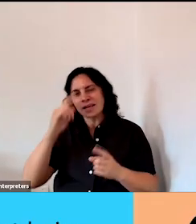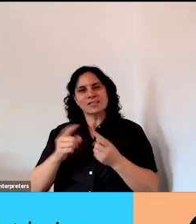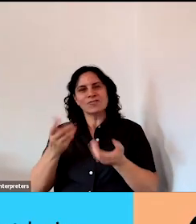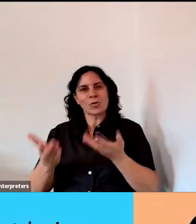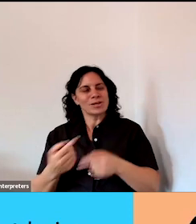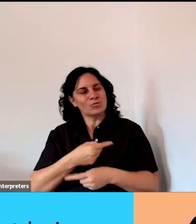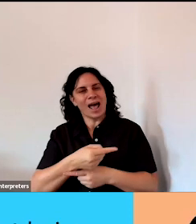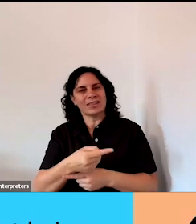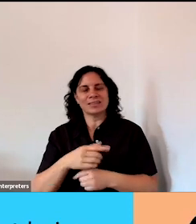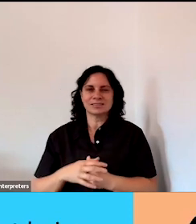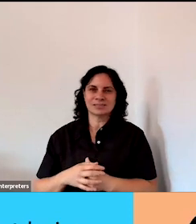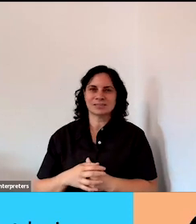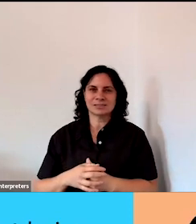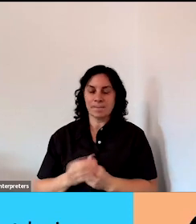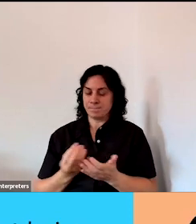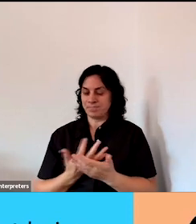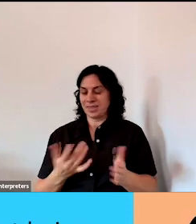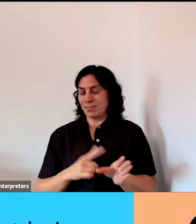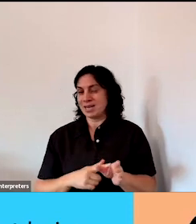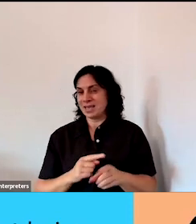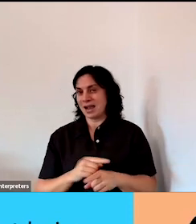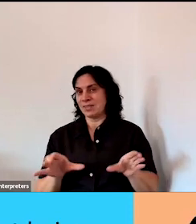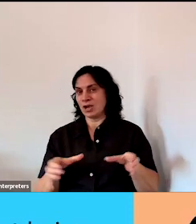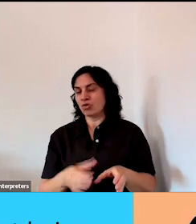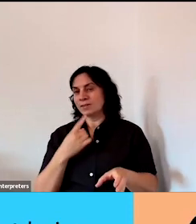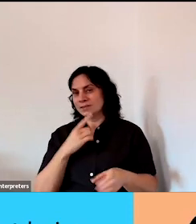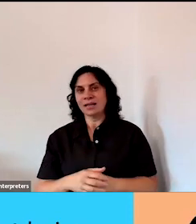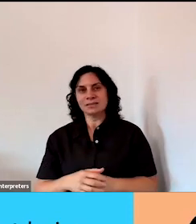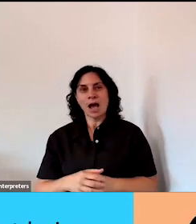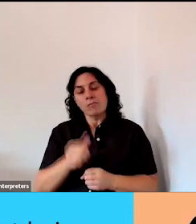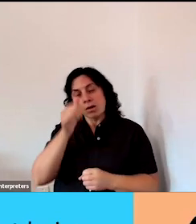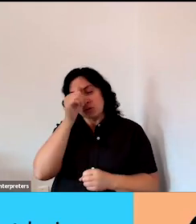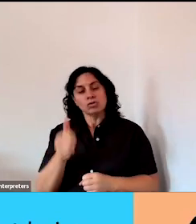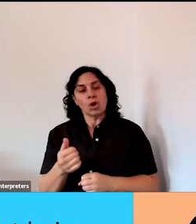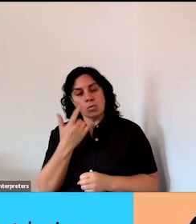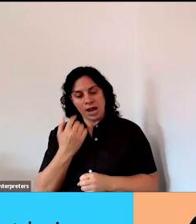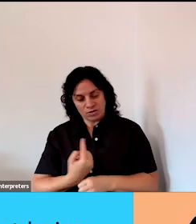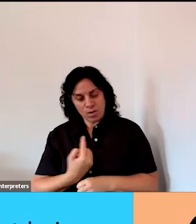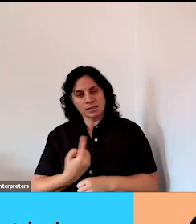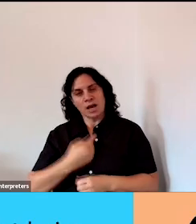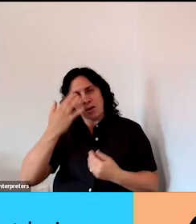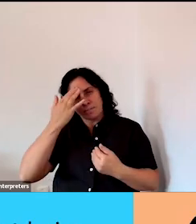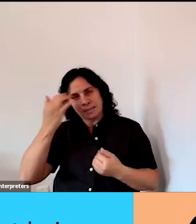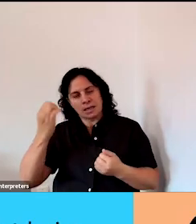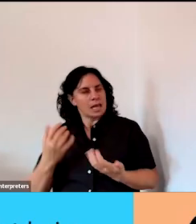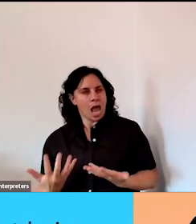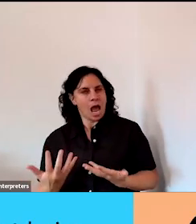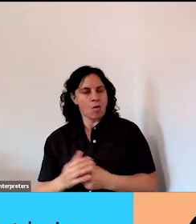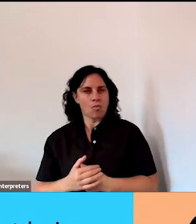Many young people in the cohort also tell us that they feel like they know how to look after themselves mentally, and this is also reflected in our data.